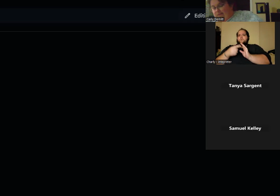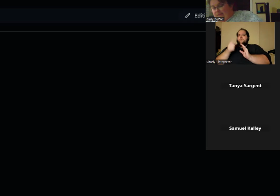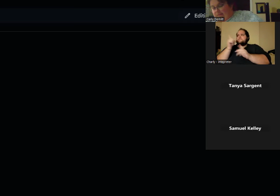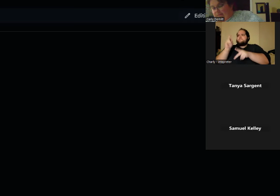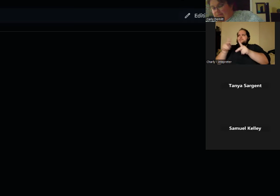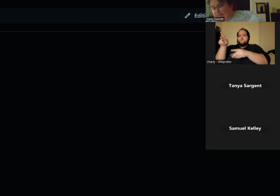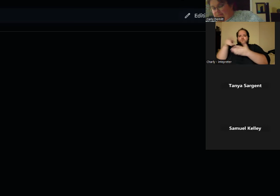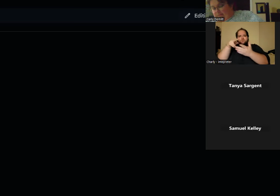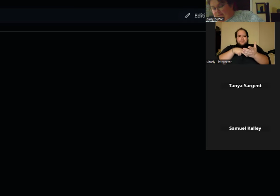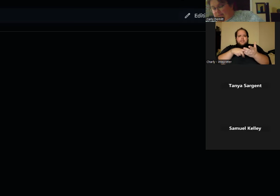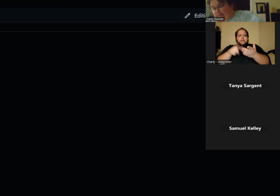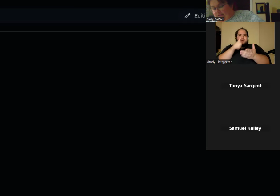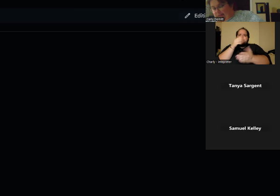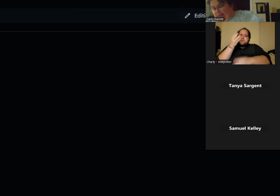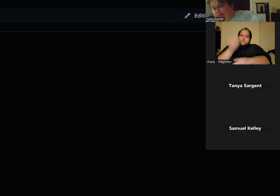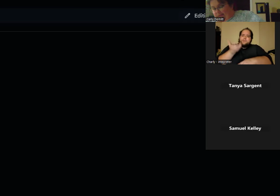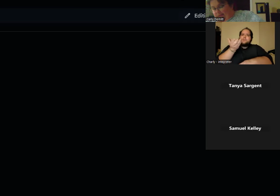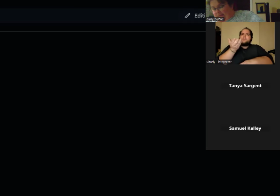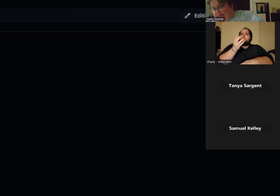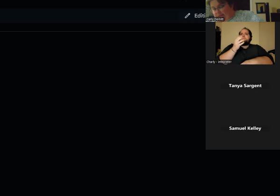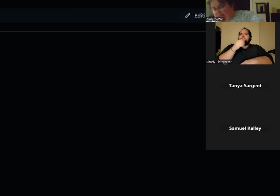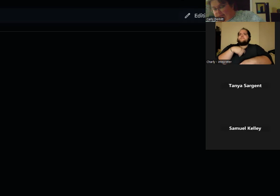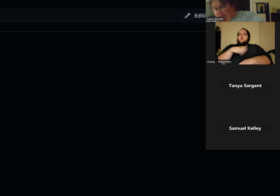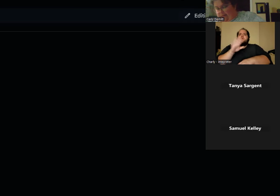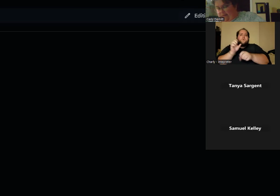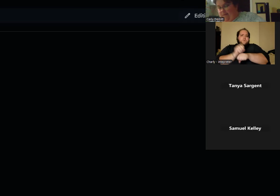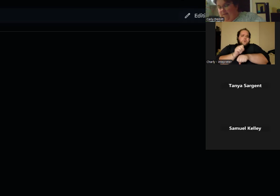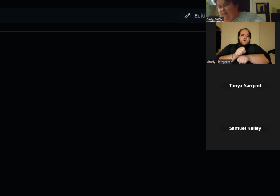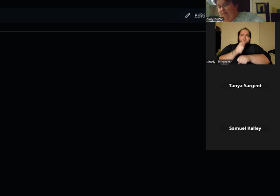more of like who you are. what you do and stuff like that.